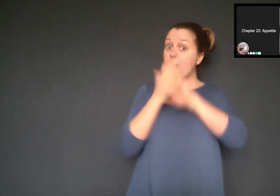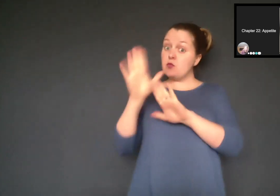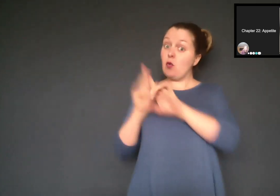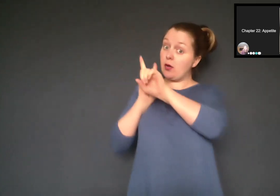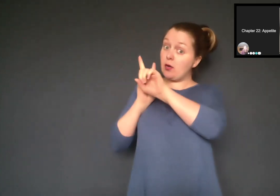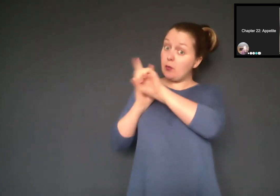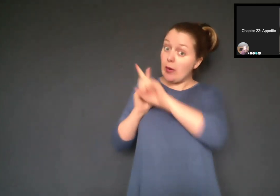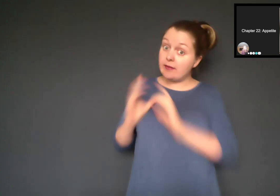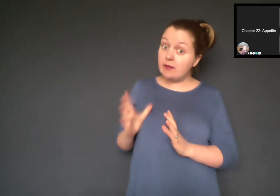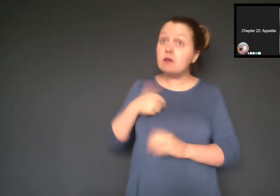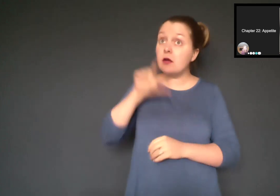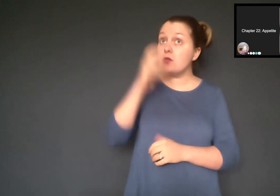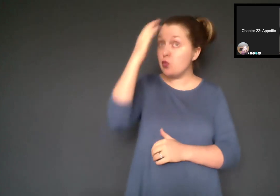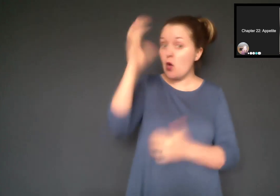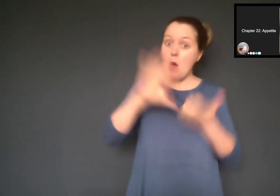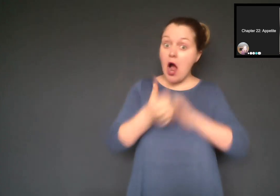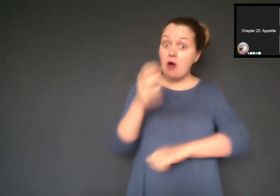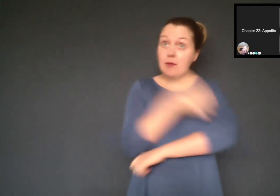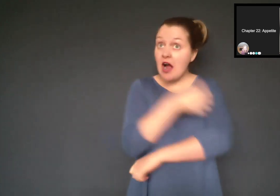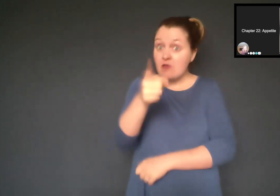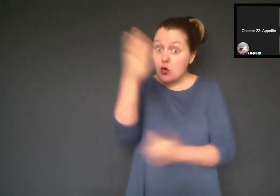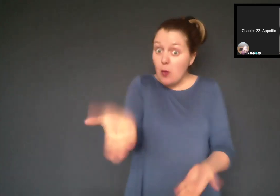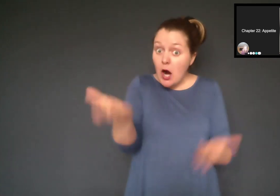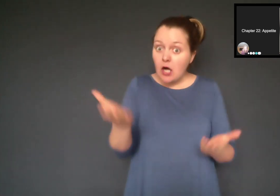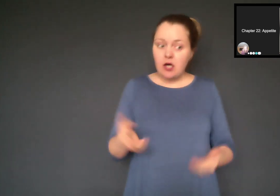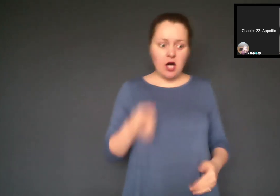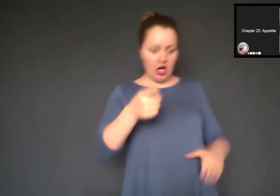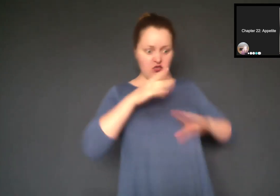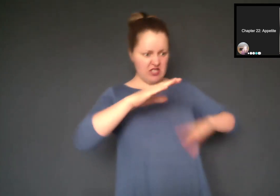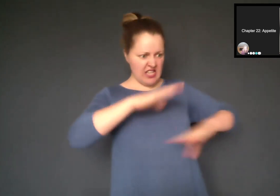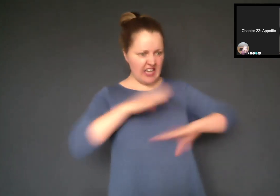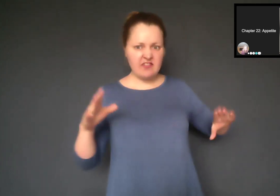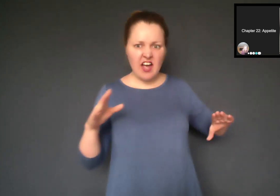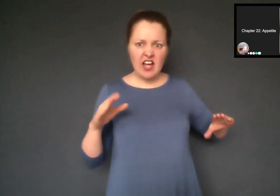i need to know how powerful you are are you satisfied the decaying house demanded